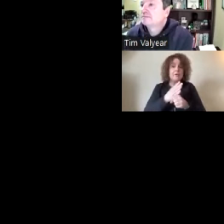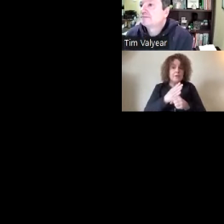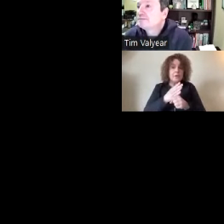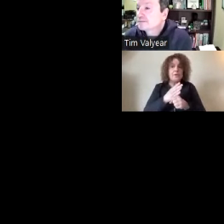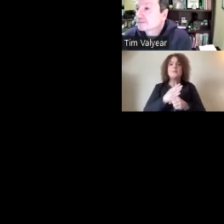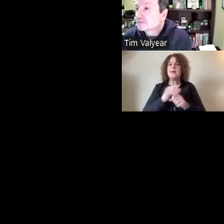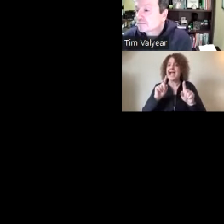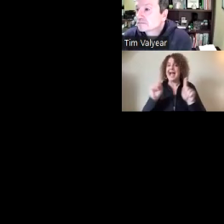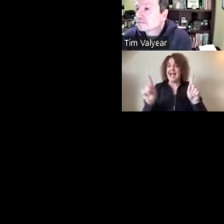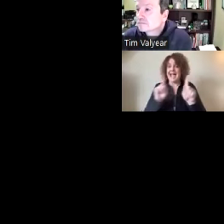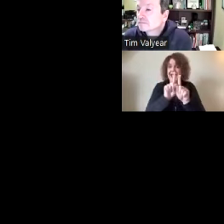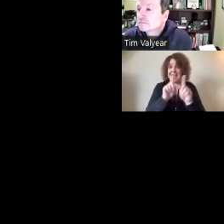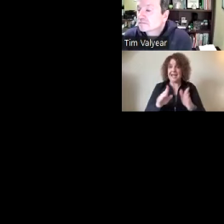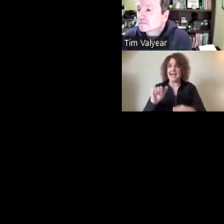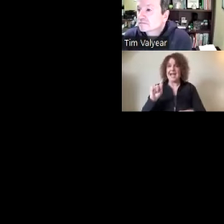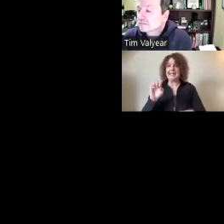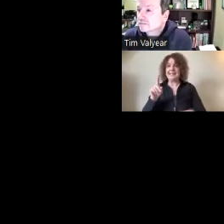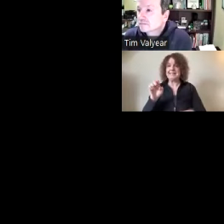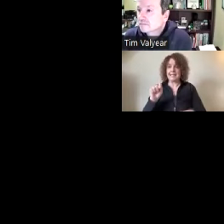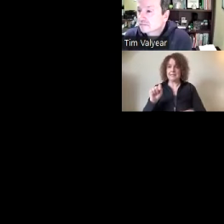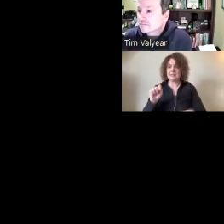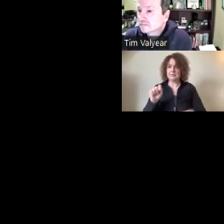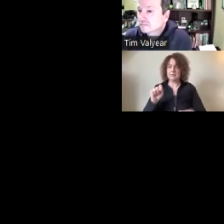self-managers, the access to get a letter confirming that